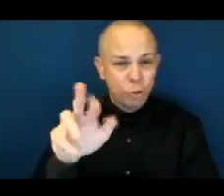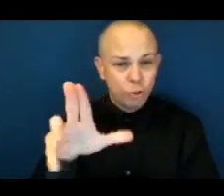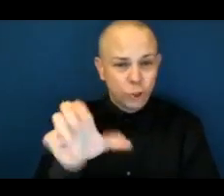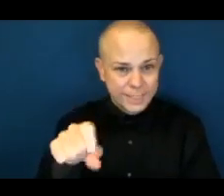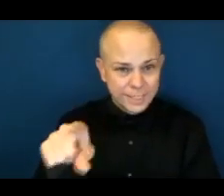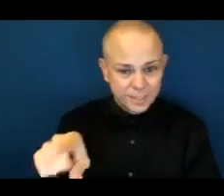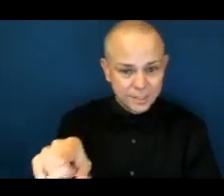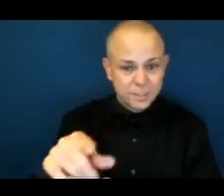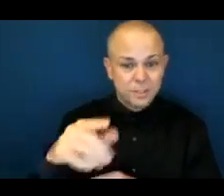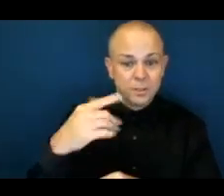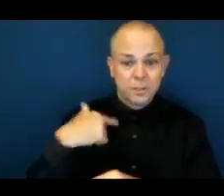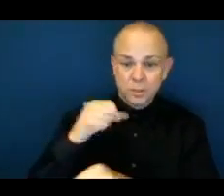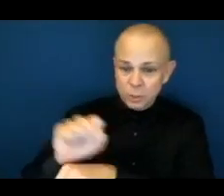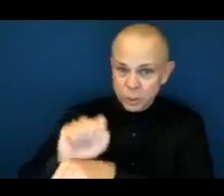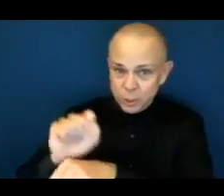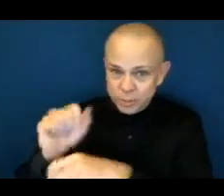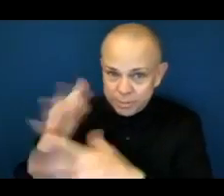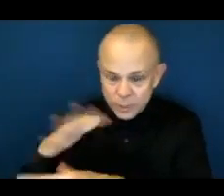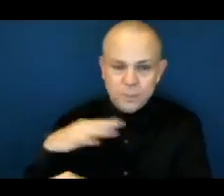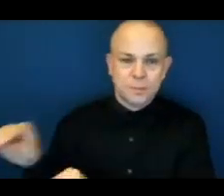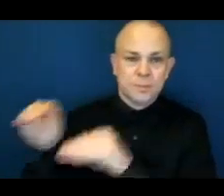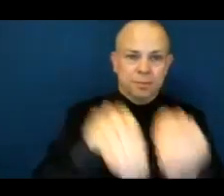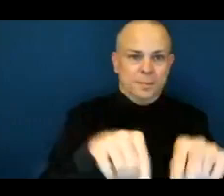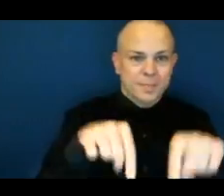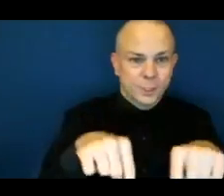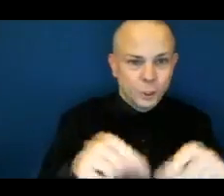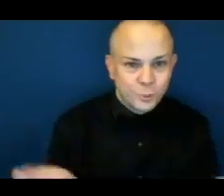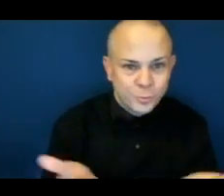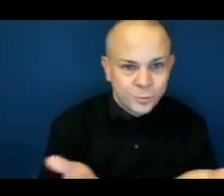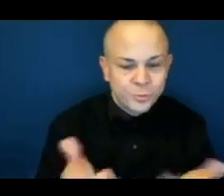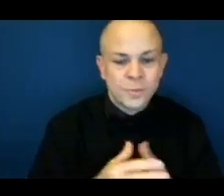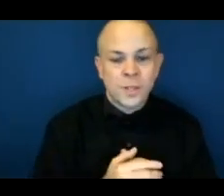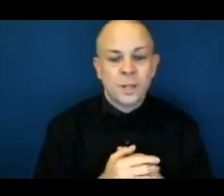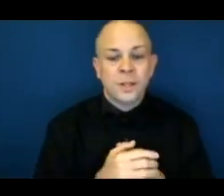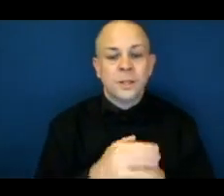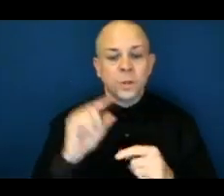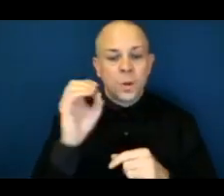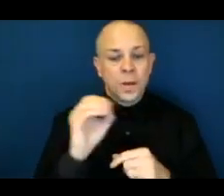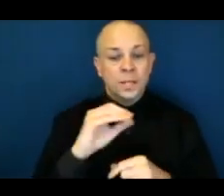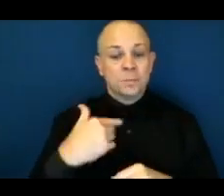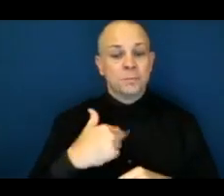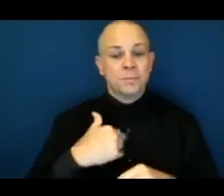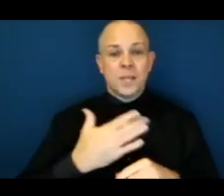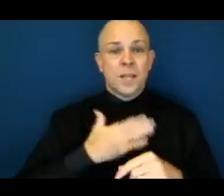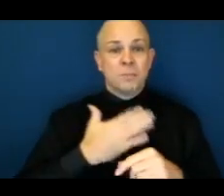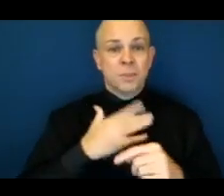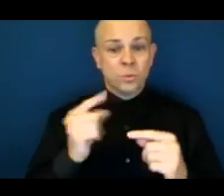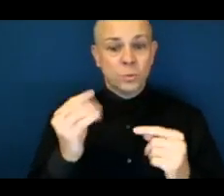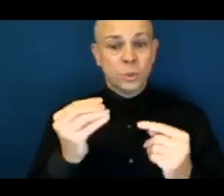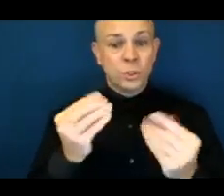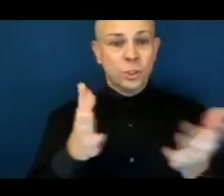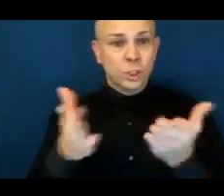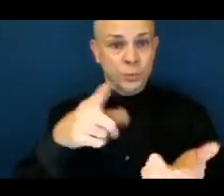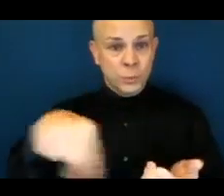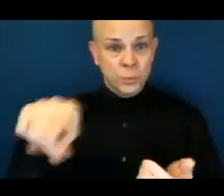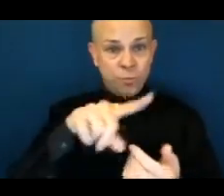in western Oregon happy to be serving you um as i say we'll be looking at the work that was just outlined by